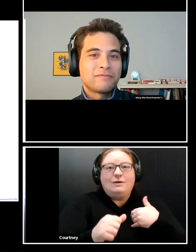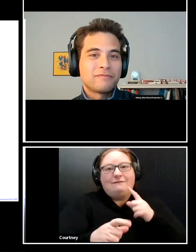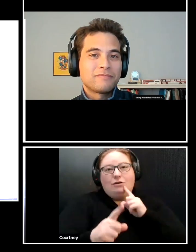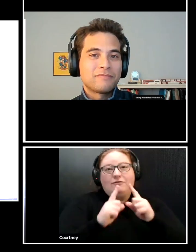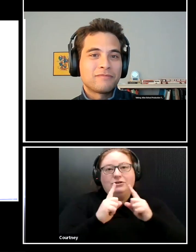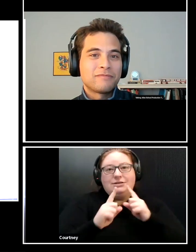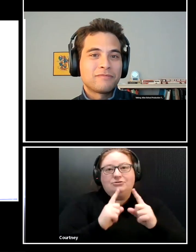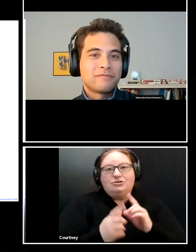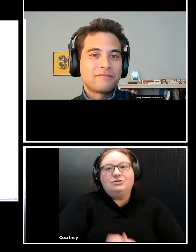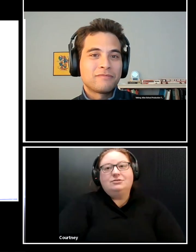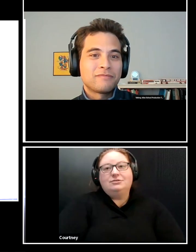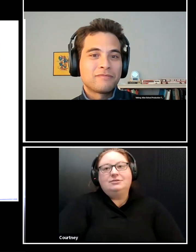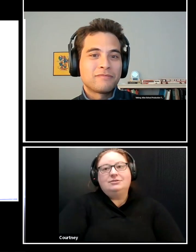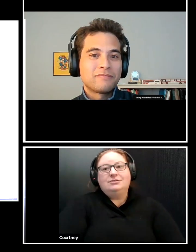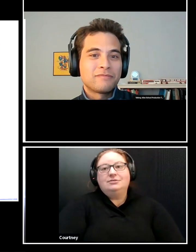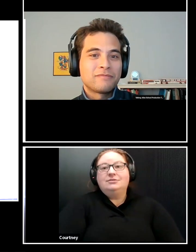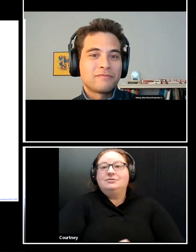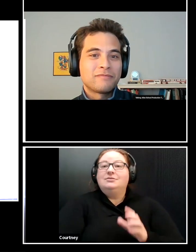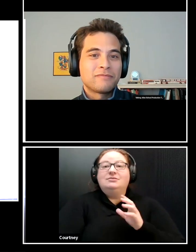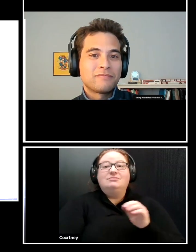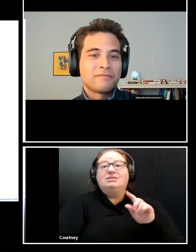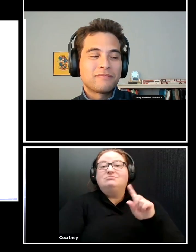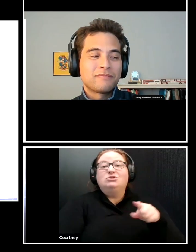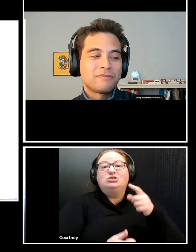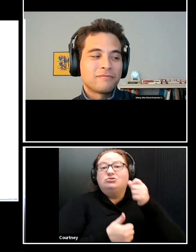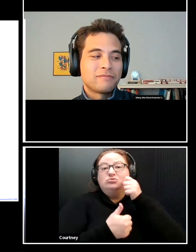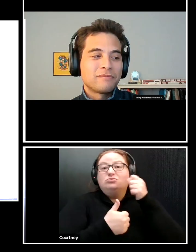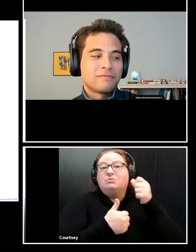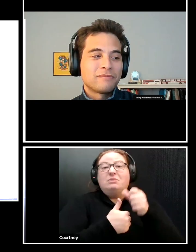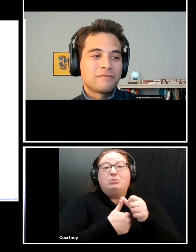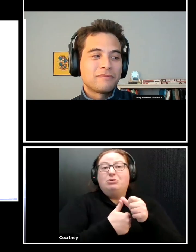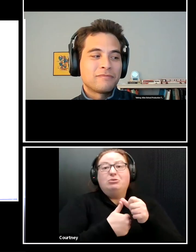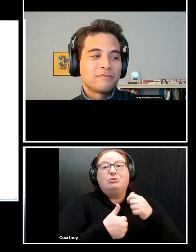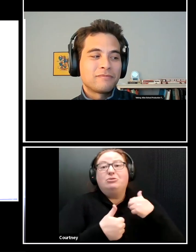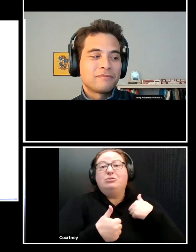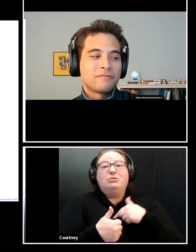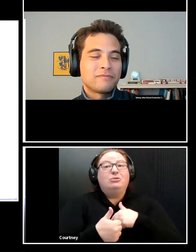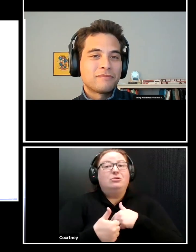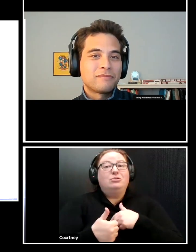than anything just remember that we are um acting in ways that can make the world a